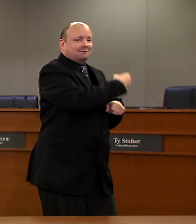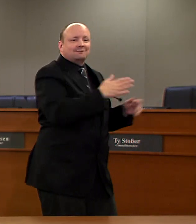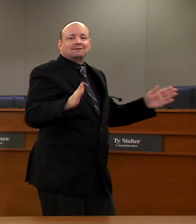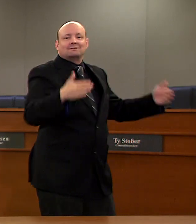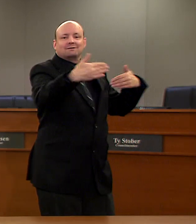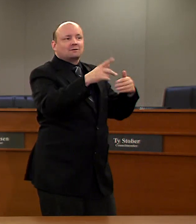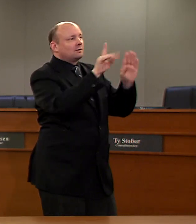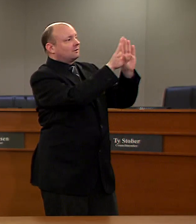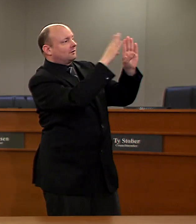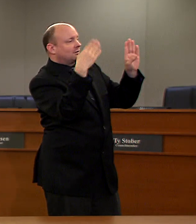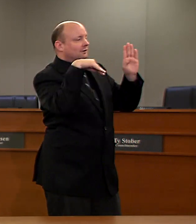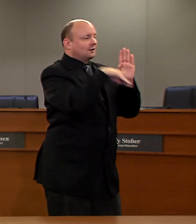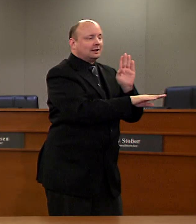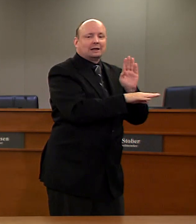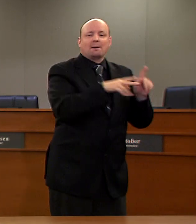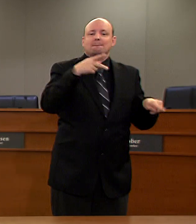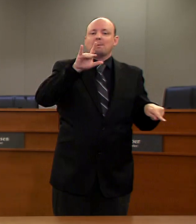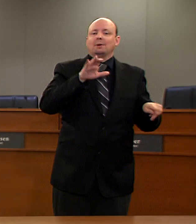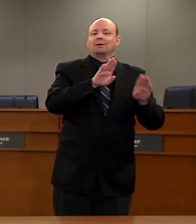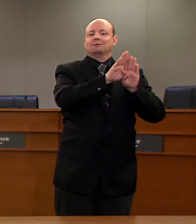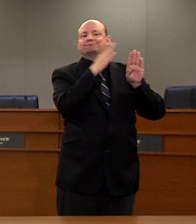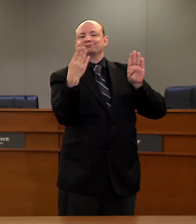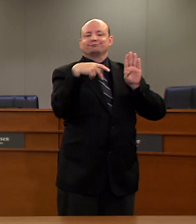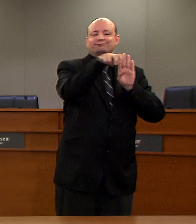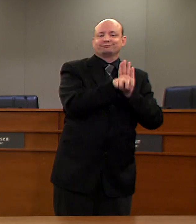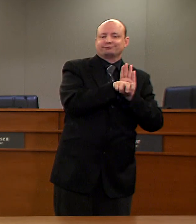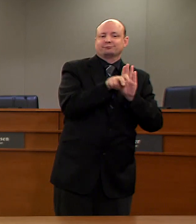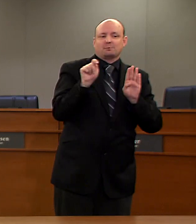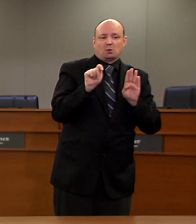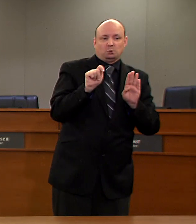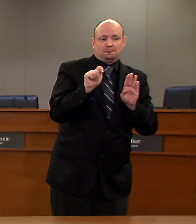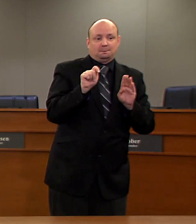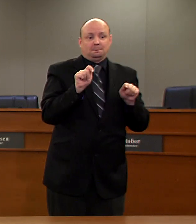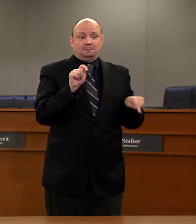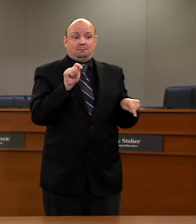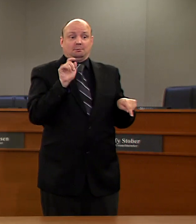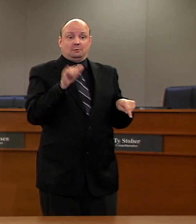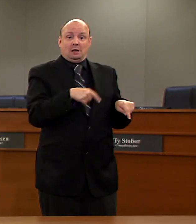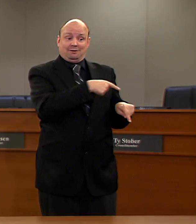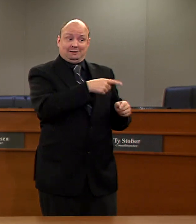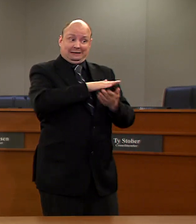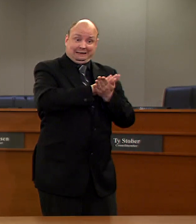It's vitally important that you stay home as much as you can, and possibly remember to